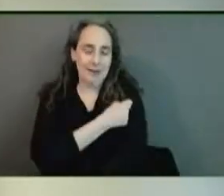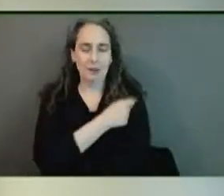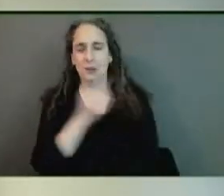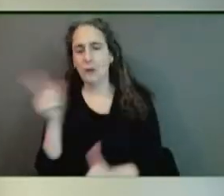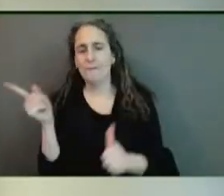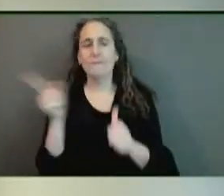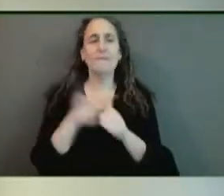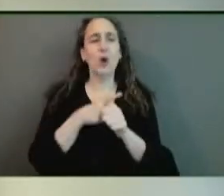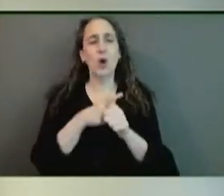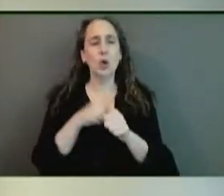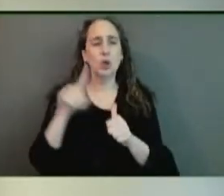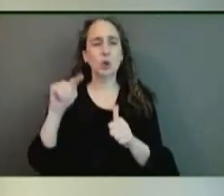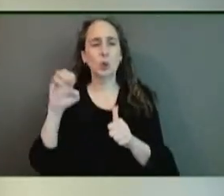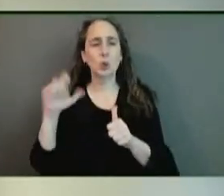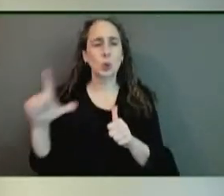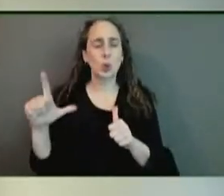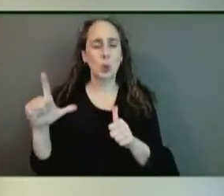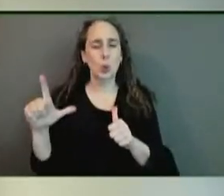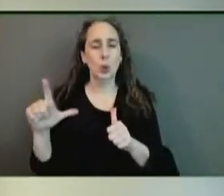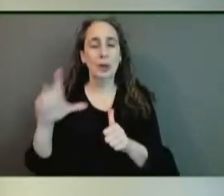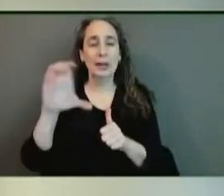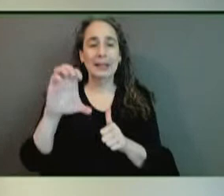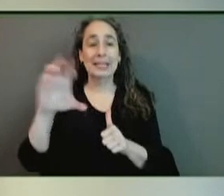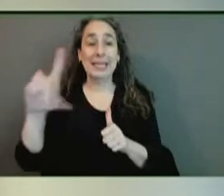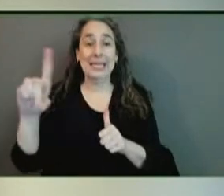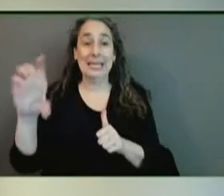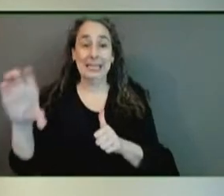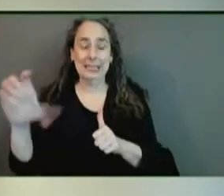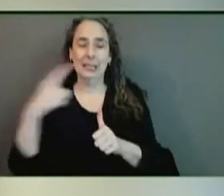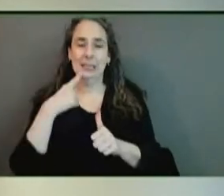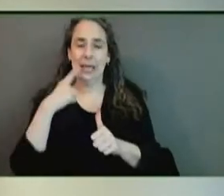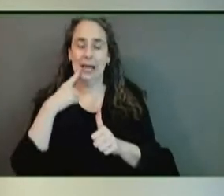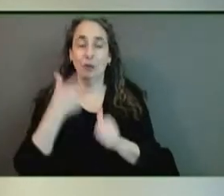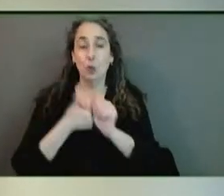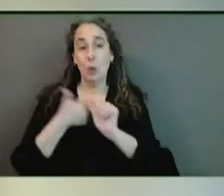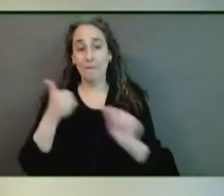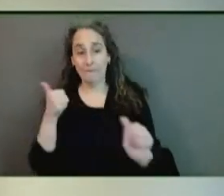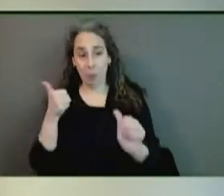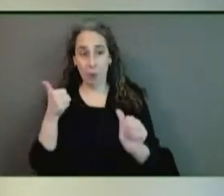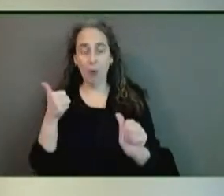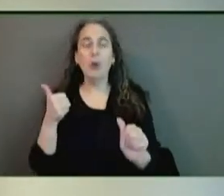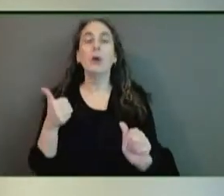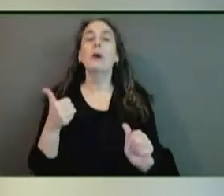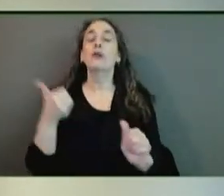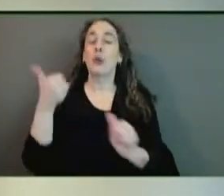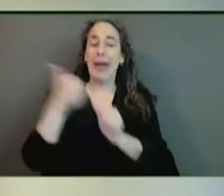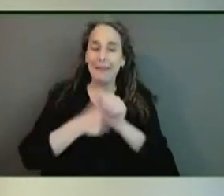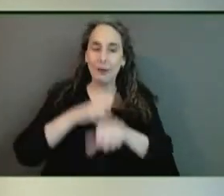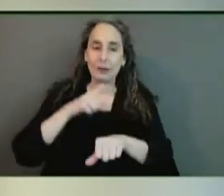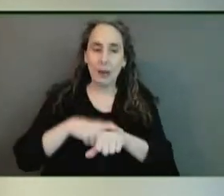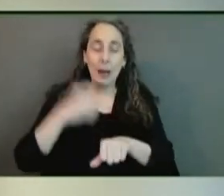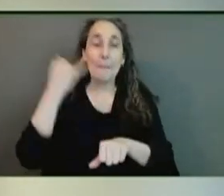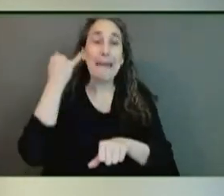responsive. Getting back to native is the very first tool.